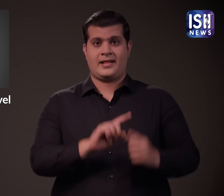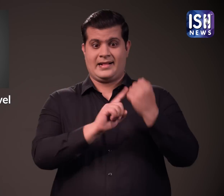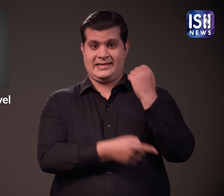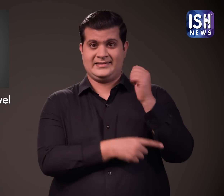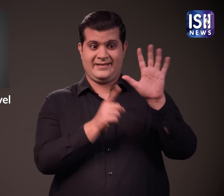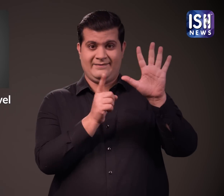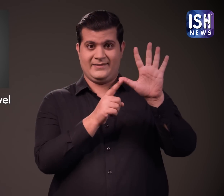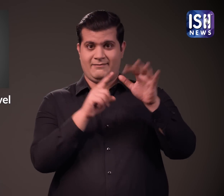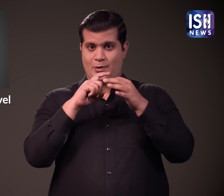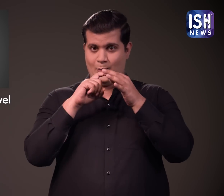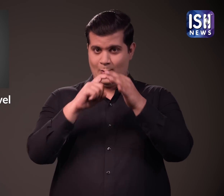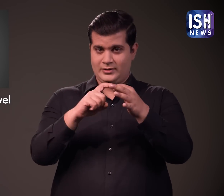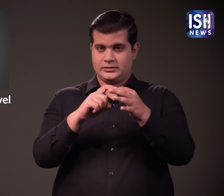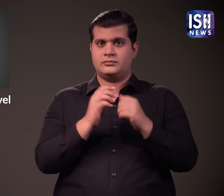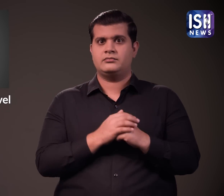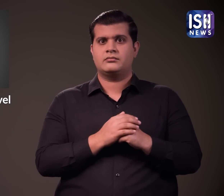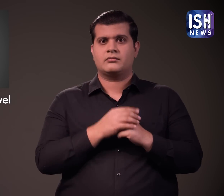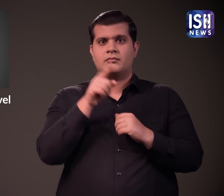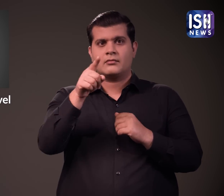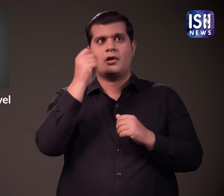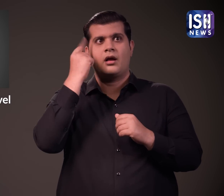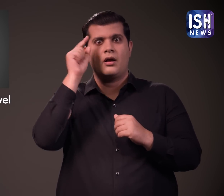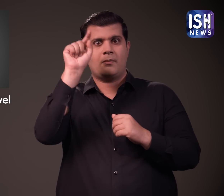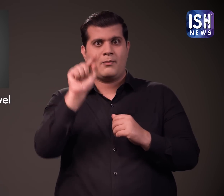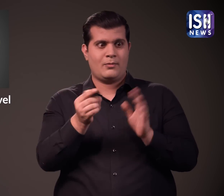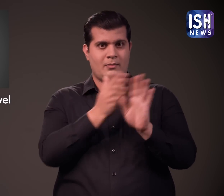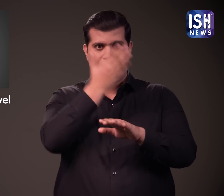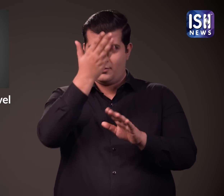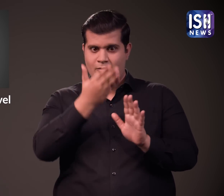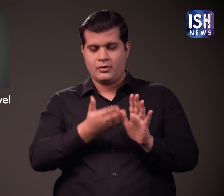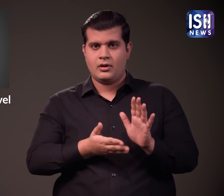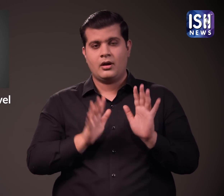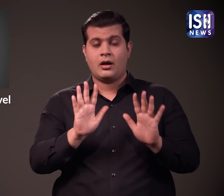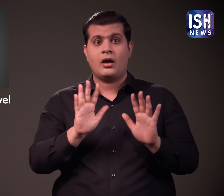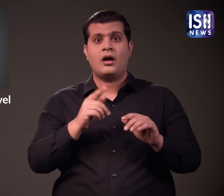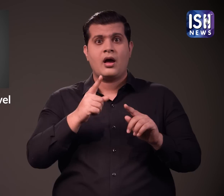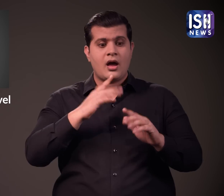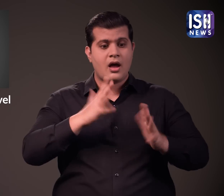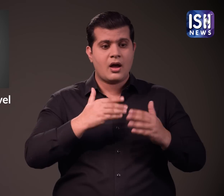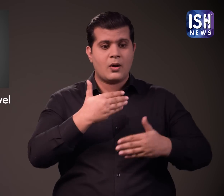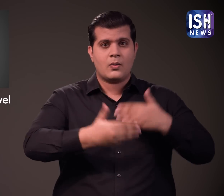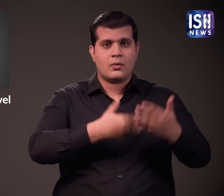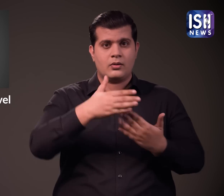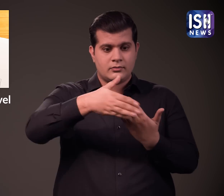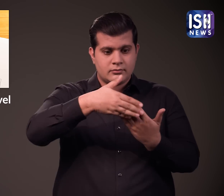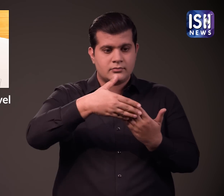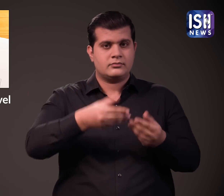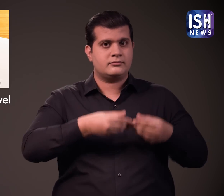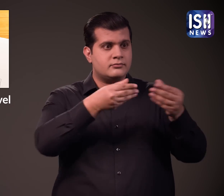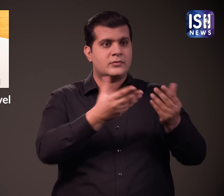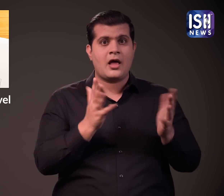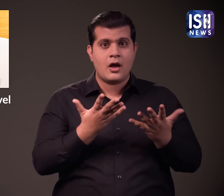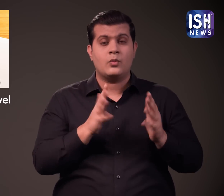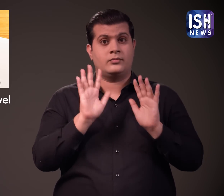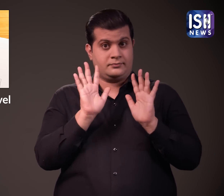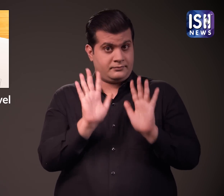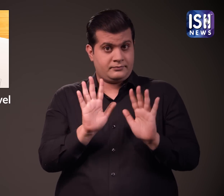5. You know the details now, but how to claim the policy?